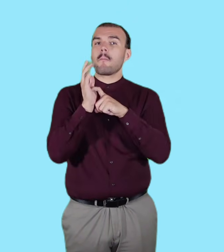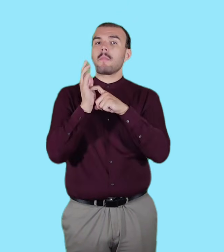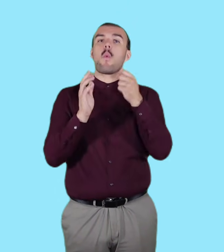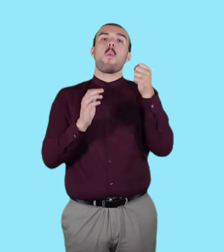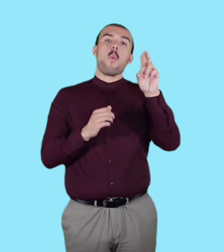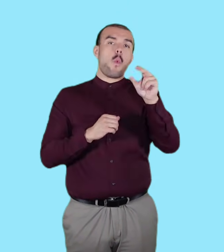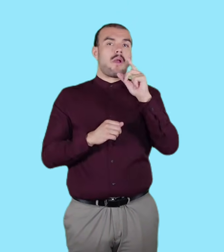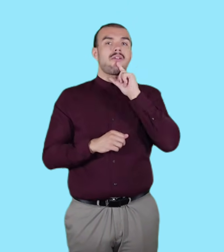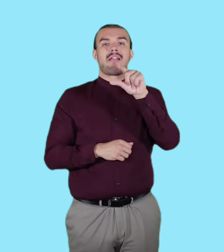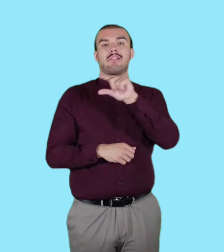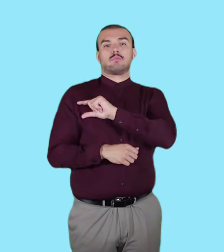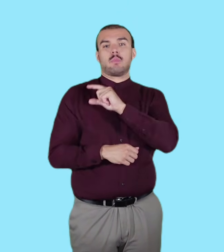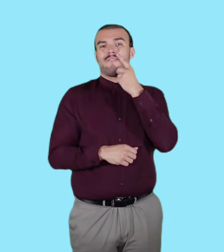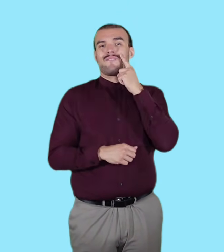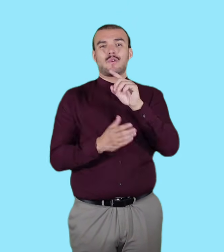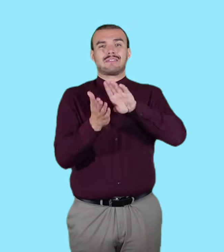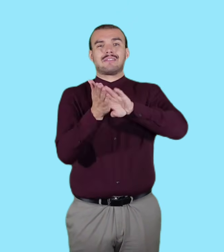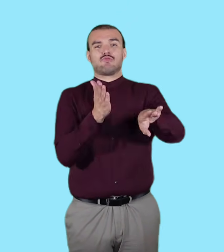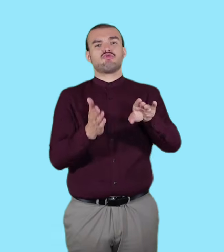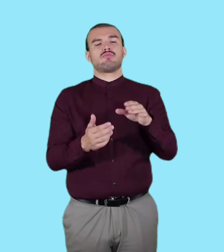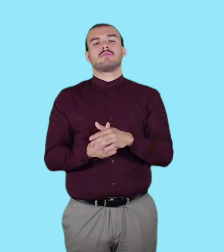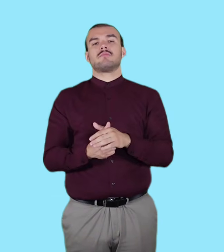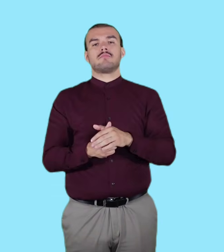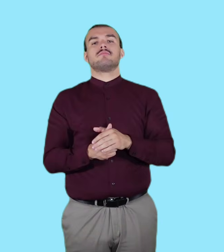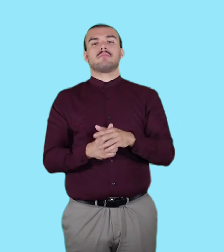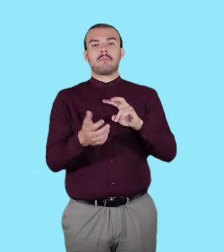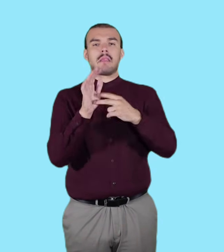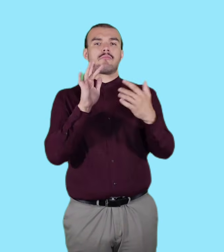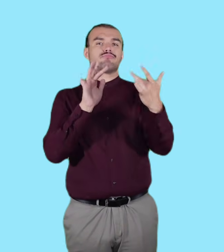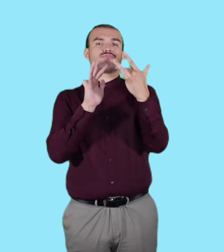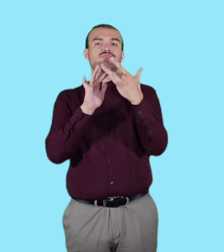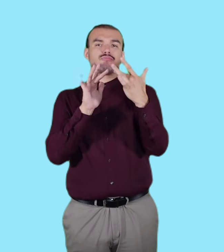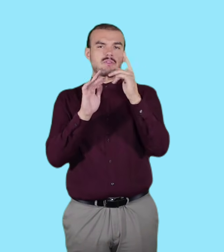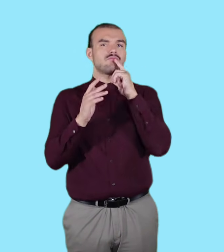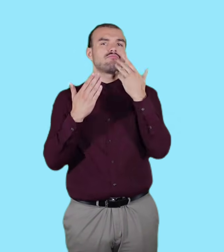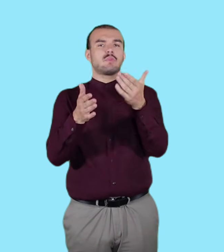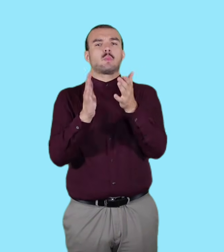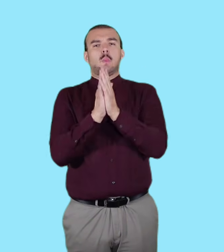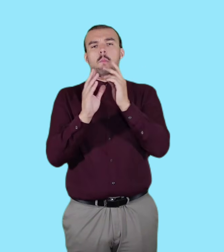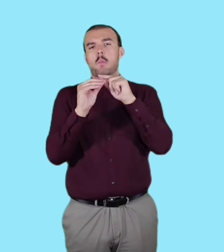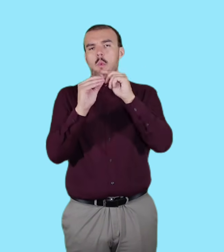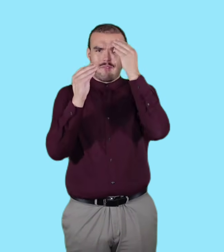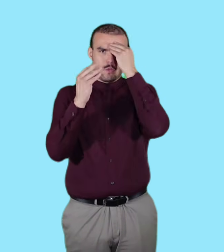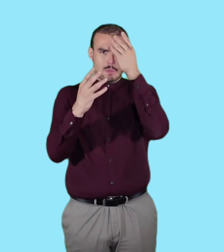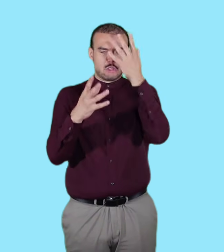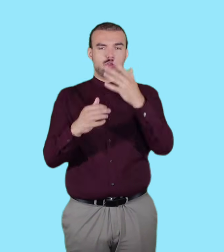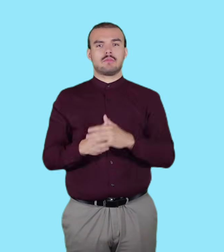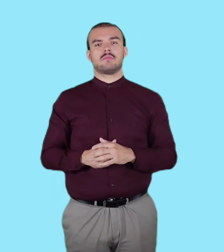or are eligible for an exemption, they will reach out to you to request more information.